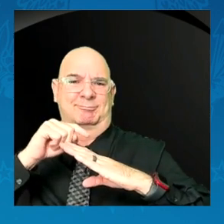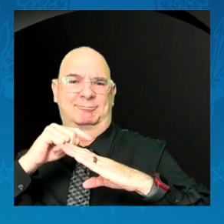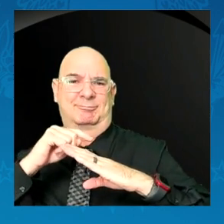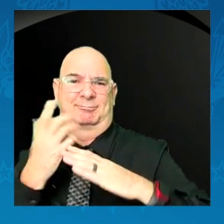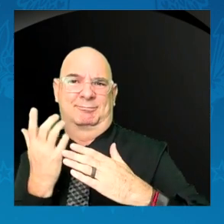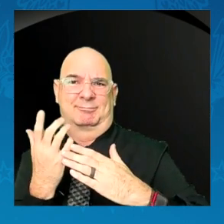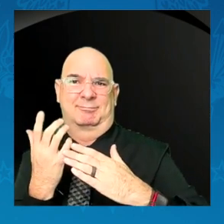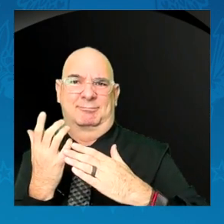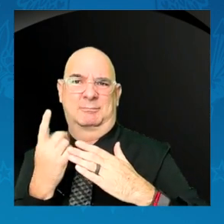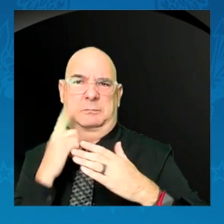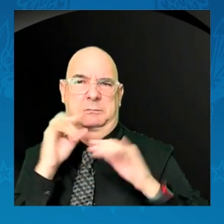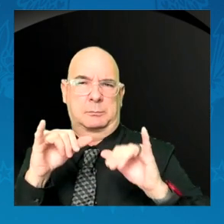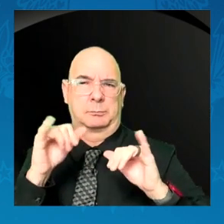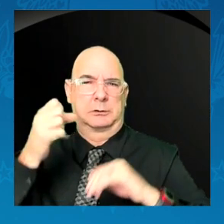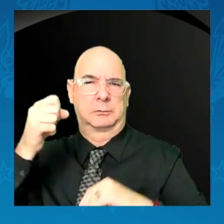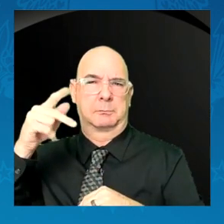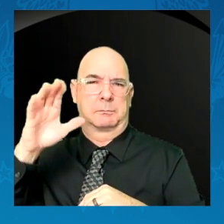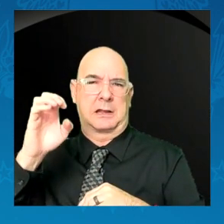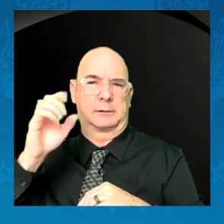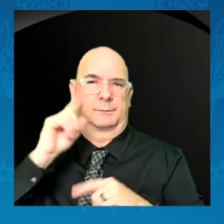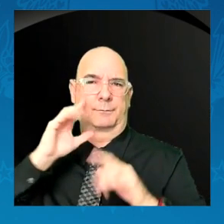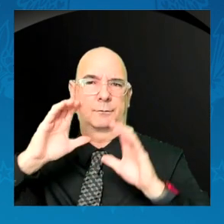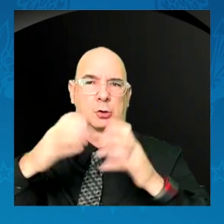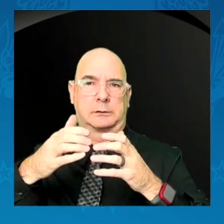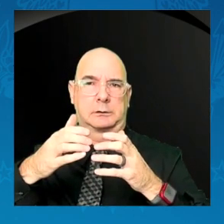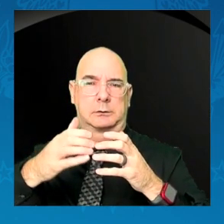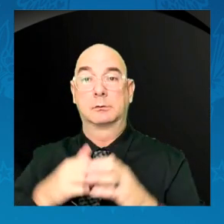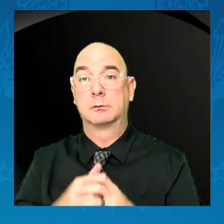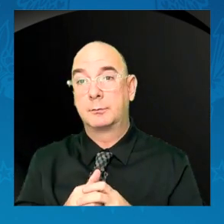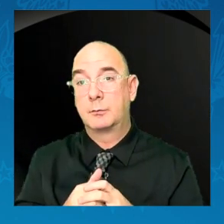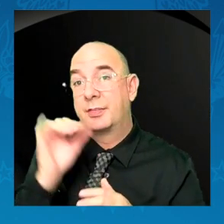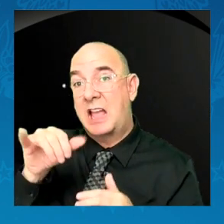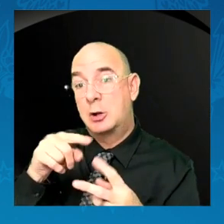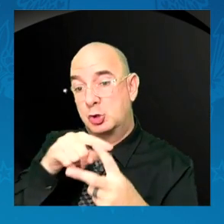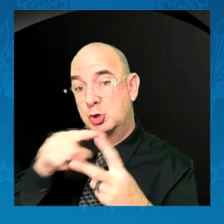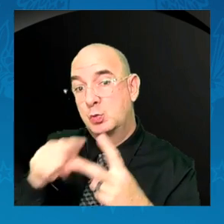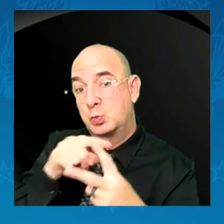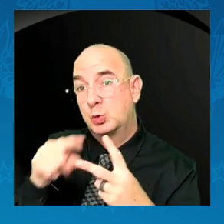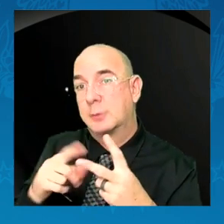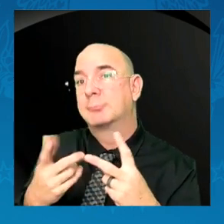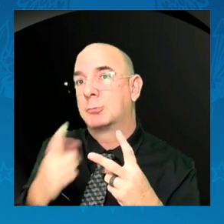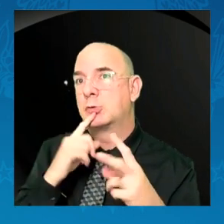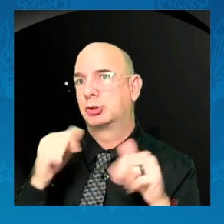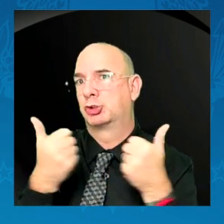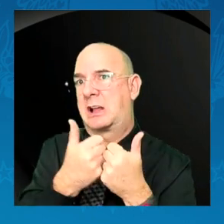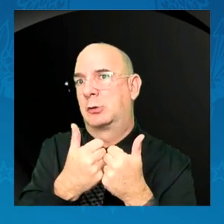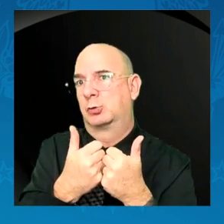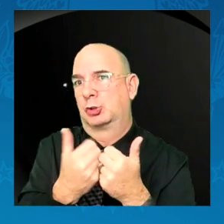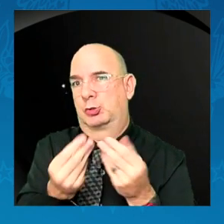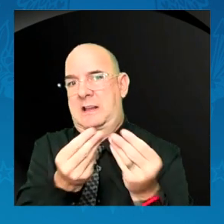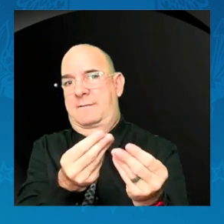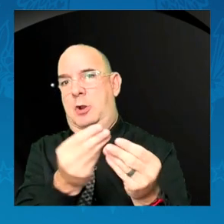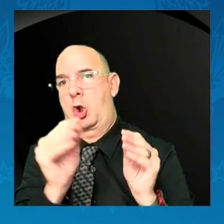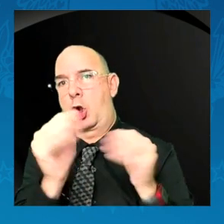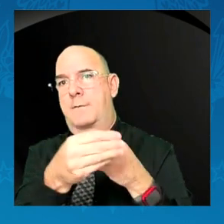So these are two of the charges that we have issued to the Office of Science and Technology Policy, and we look forward to the results of that work.